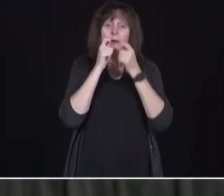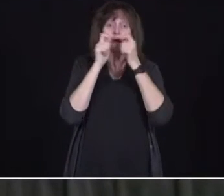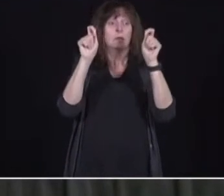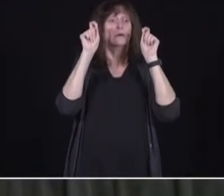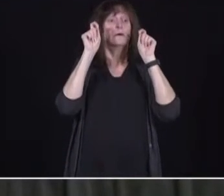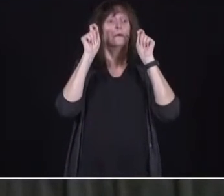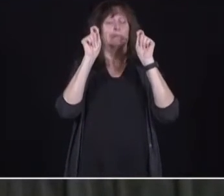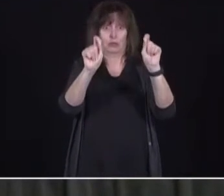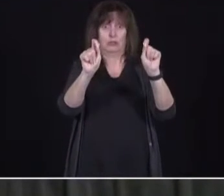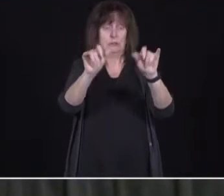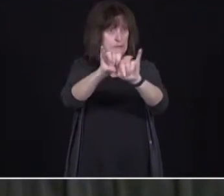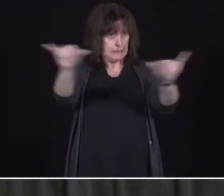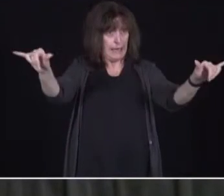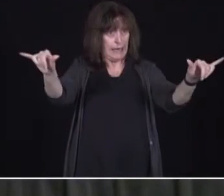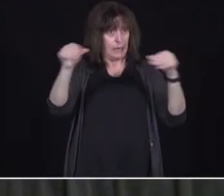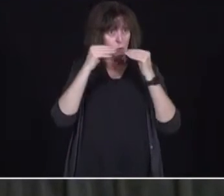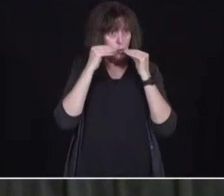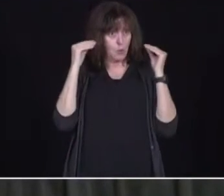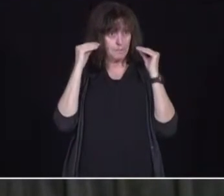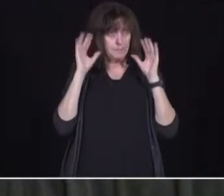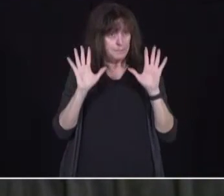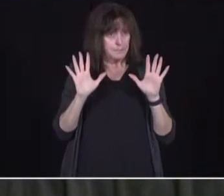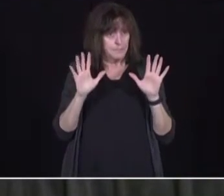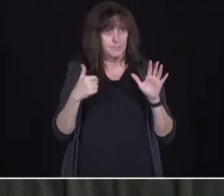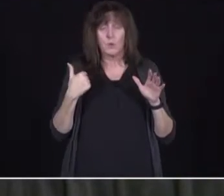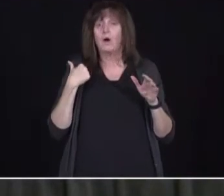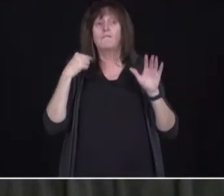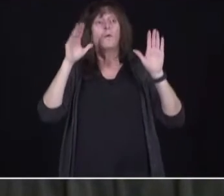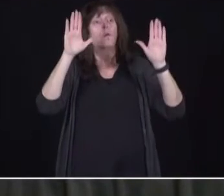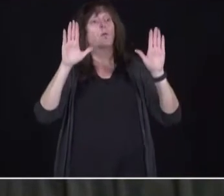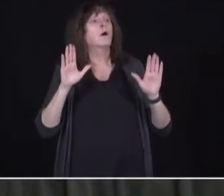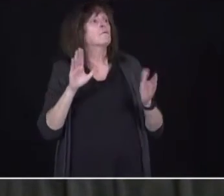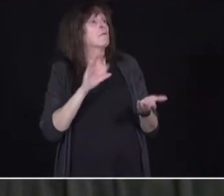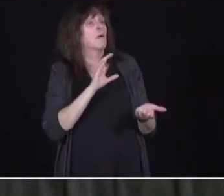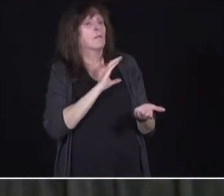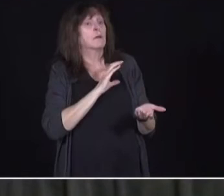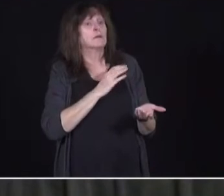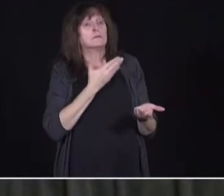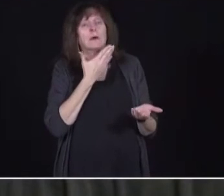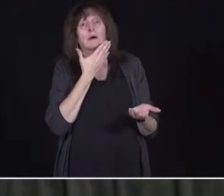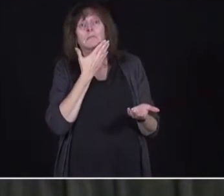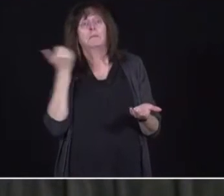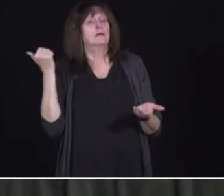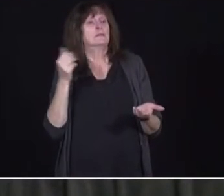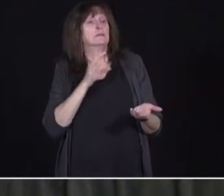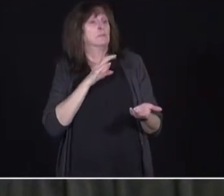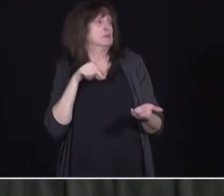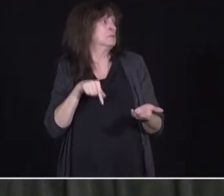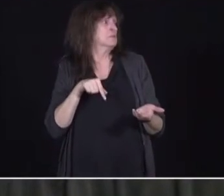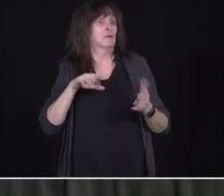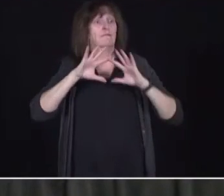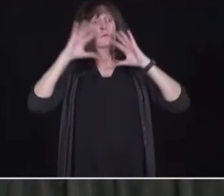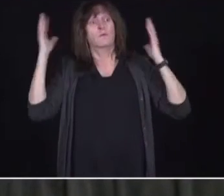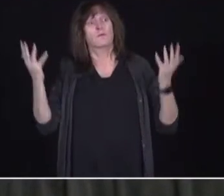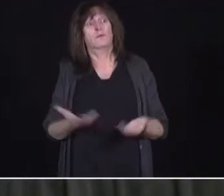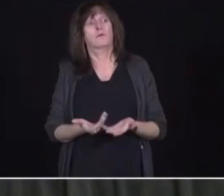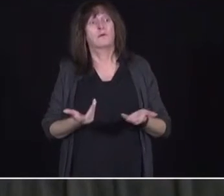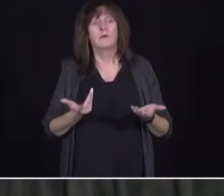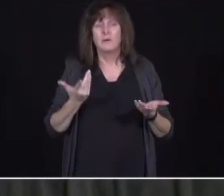Stay home. And you know something, I think we have the greatest police anywhere on earth right here in Ontario. They are reasonable.